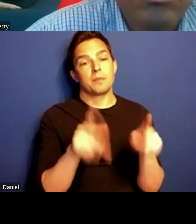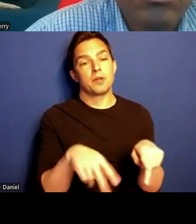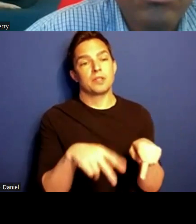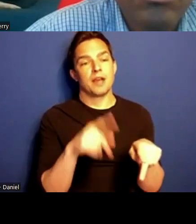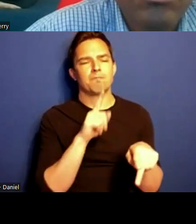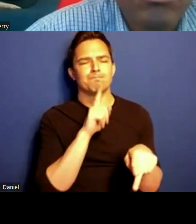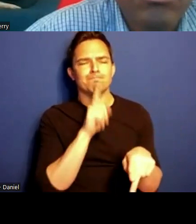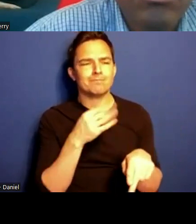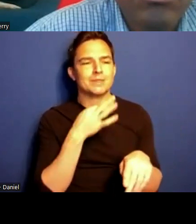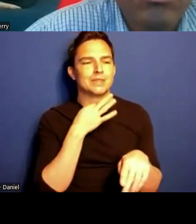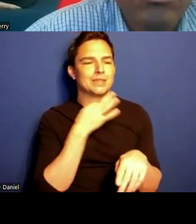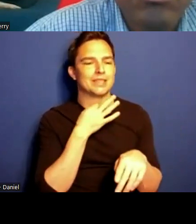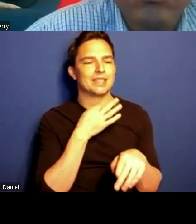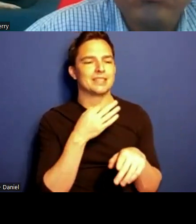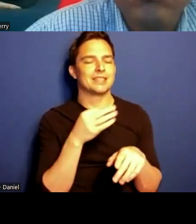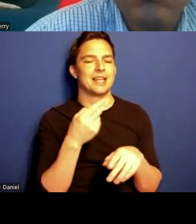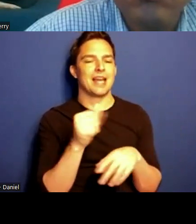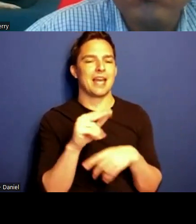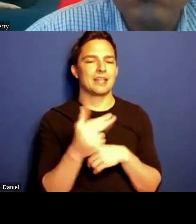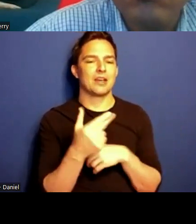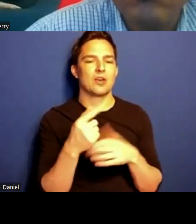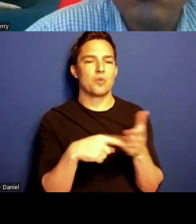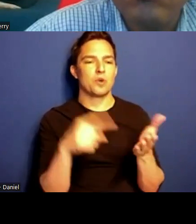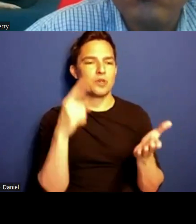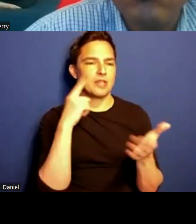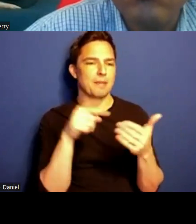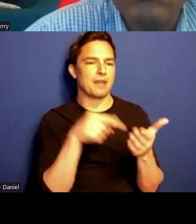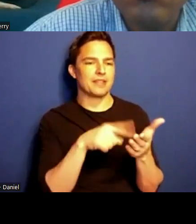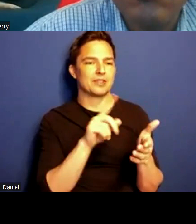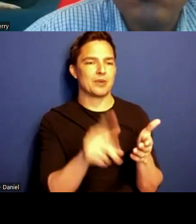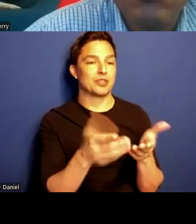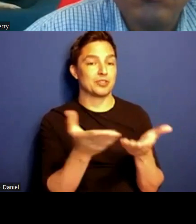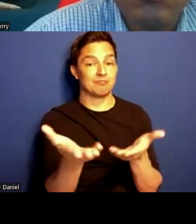Hannah, what do you have to say about this question?